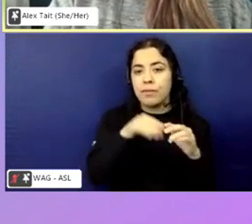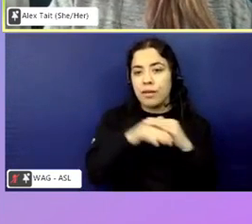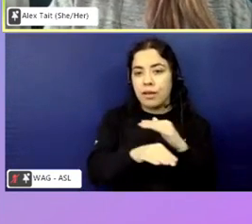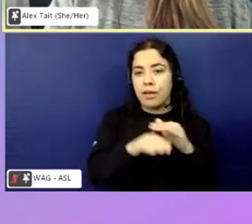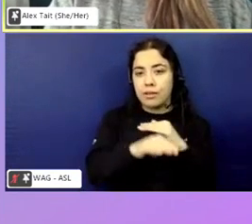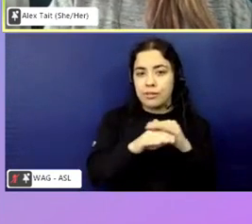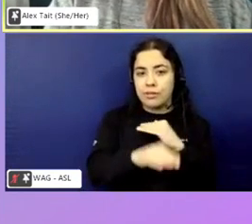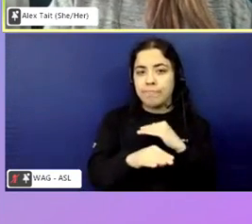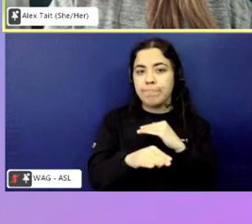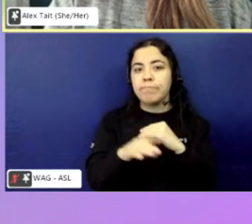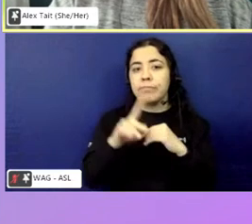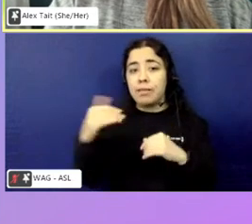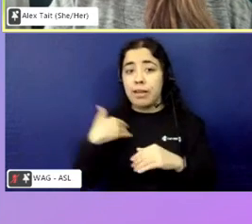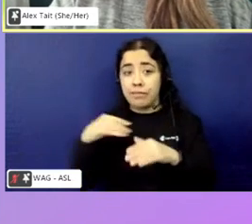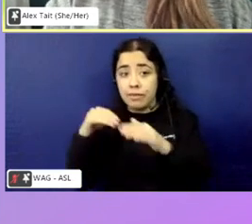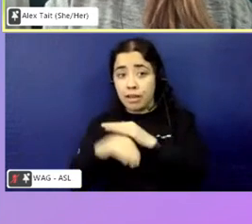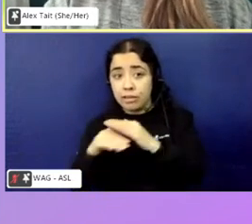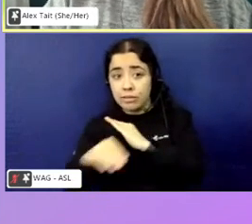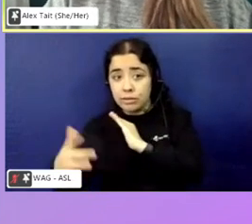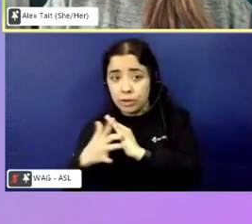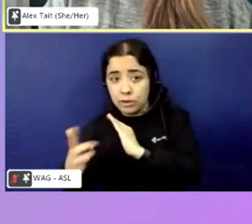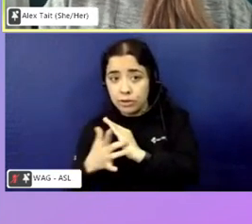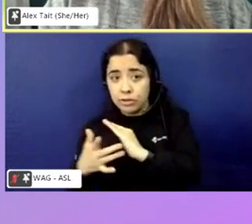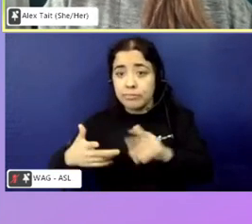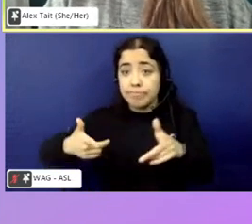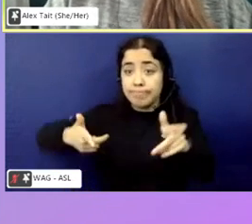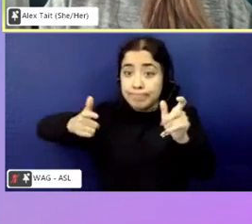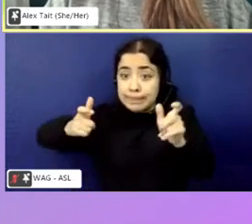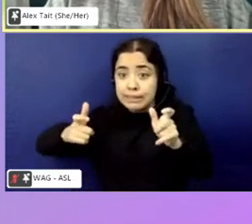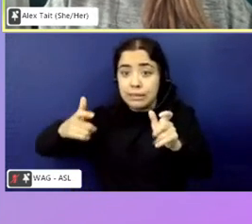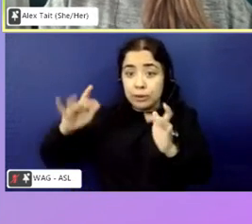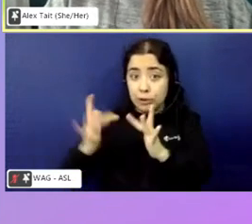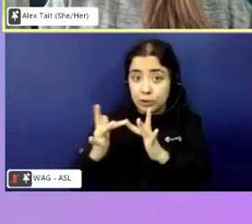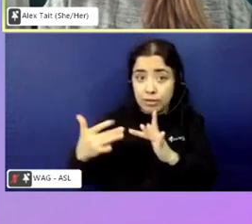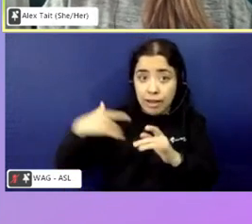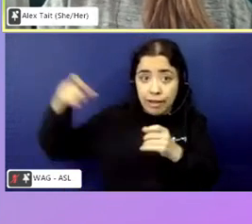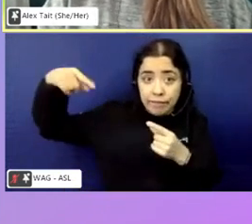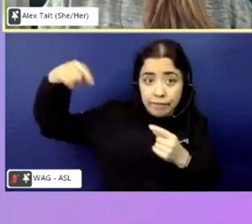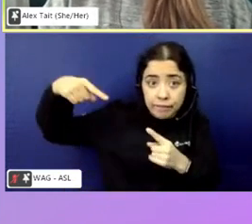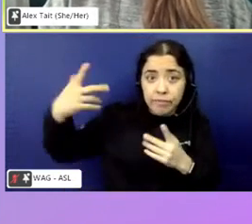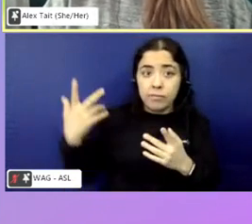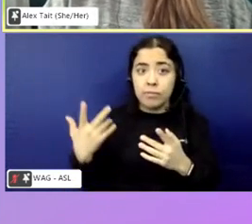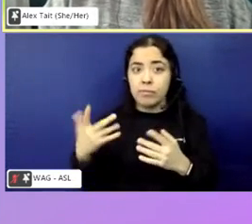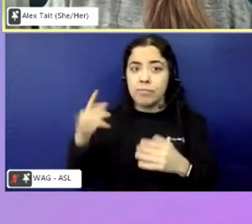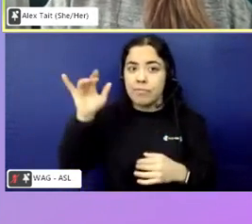people have high speed internet, do they have direct access to technology? The second level of this